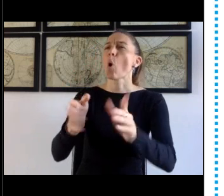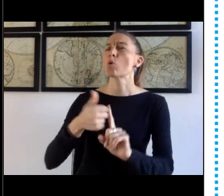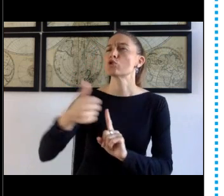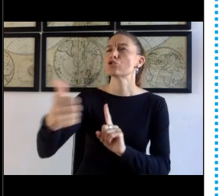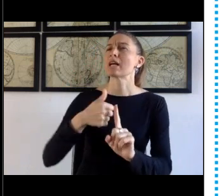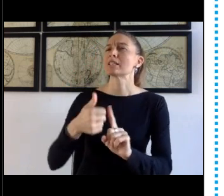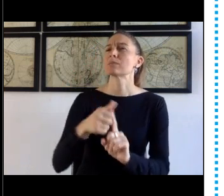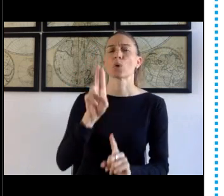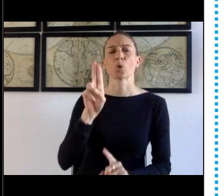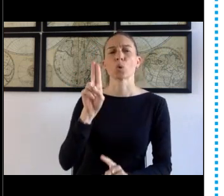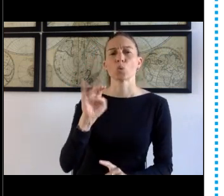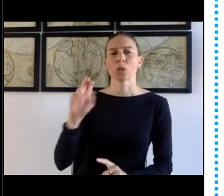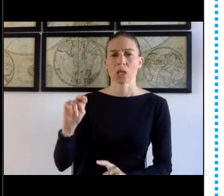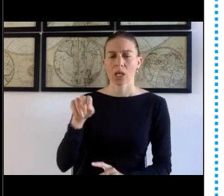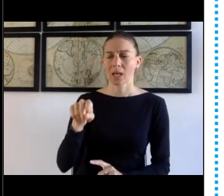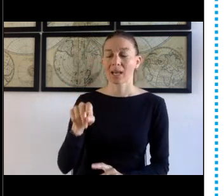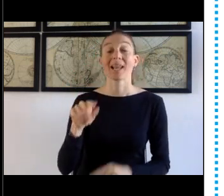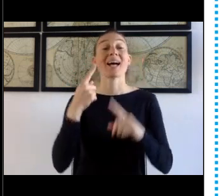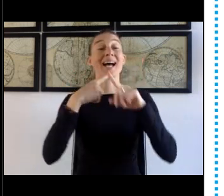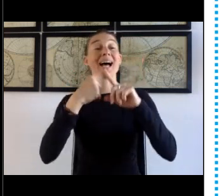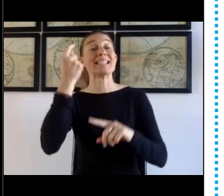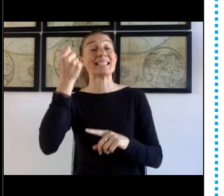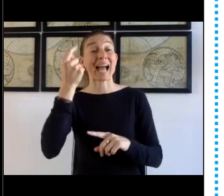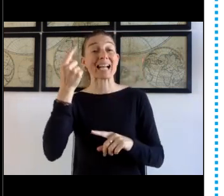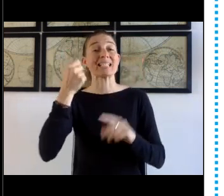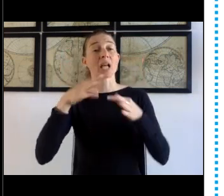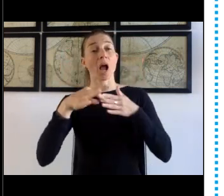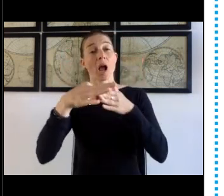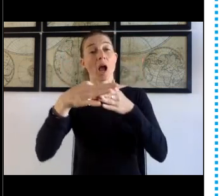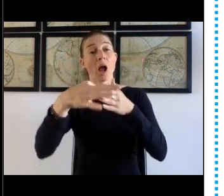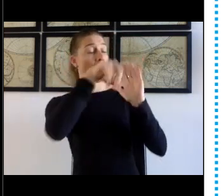for taxis that we developed years ago. It's the soft measure.